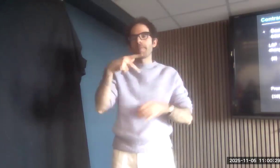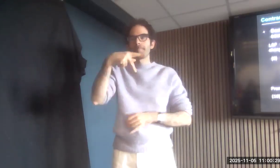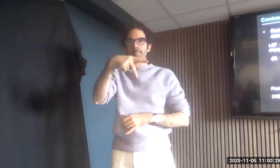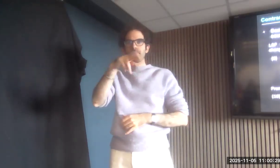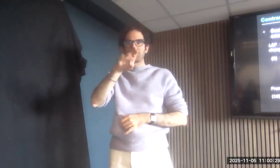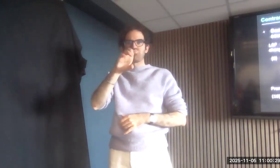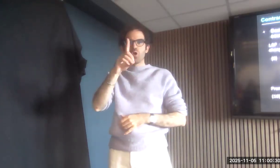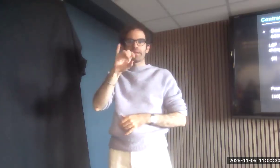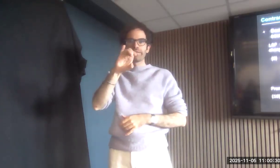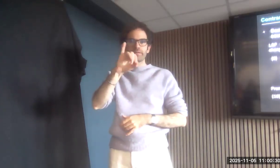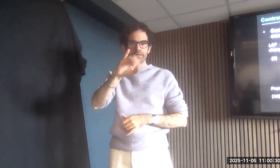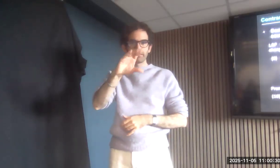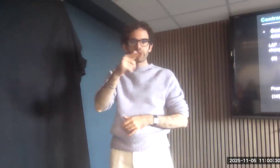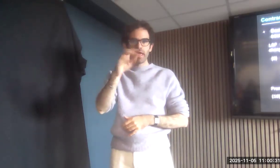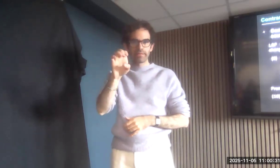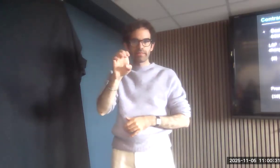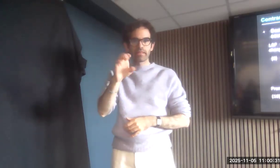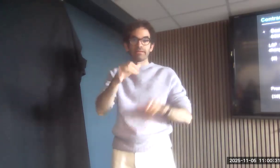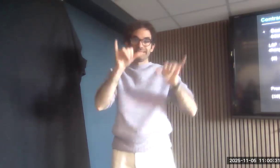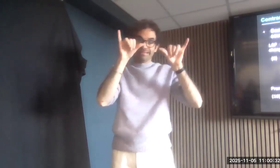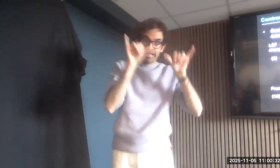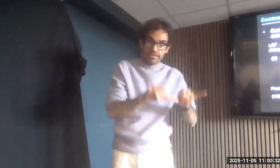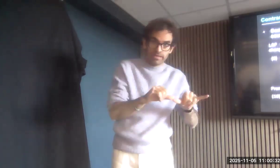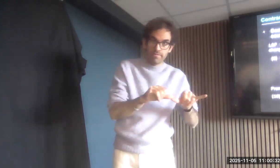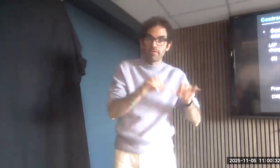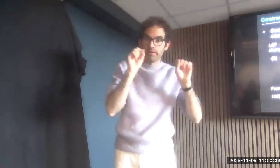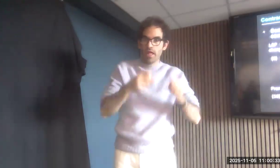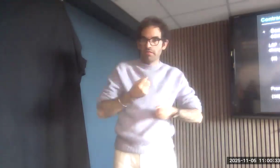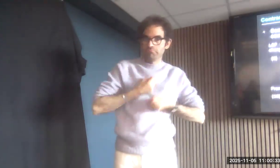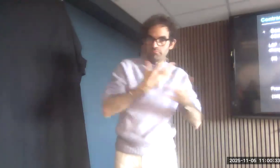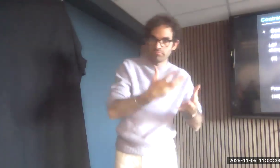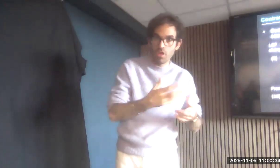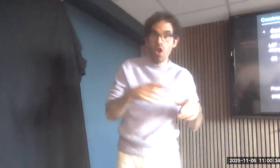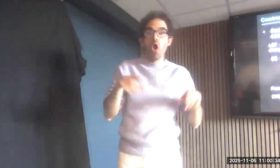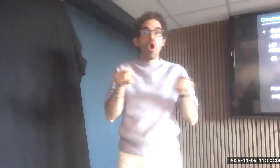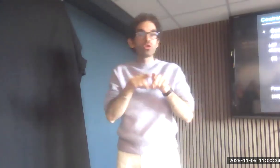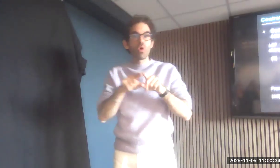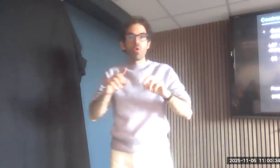So in LSF You can say